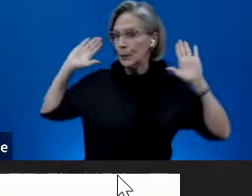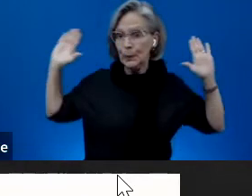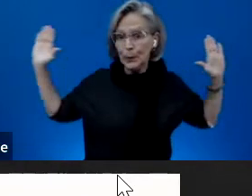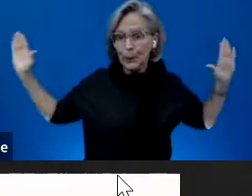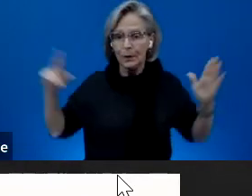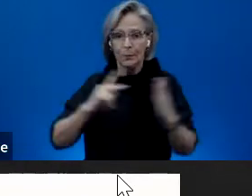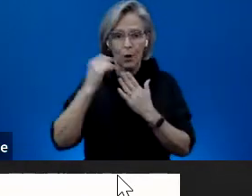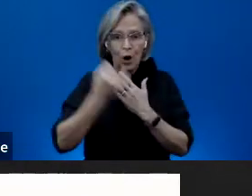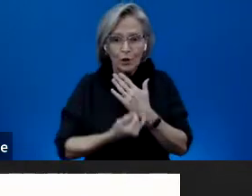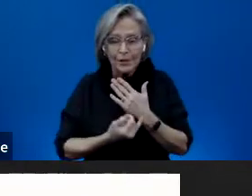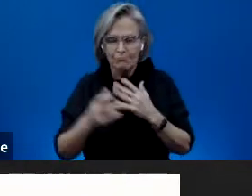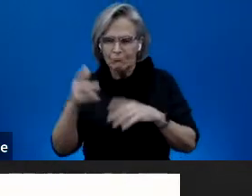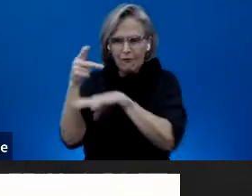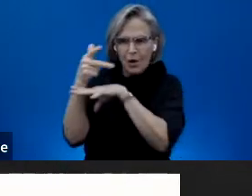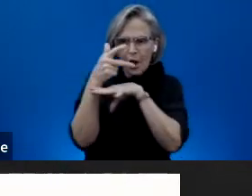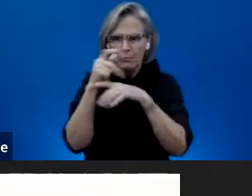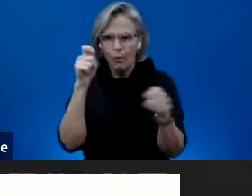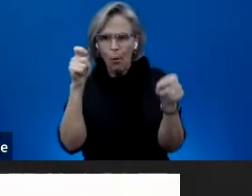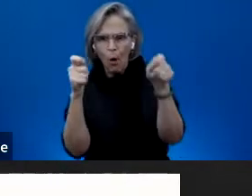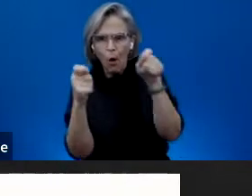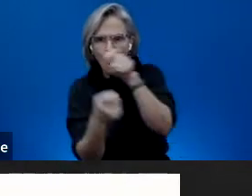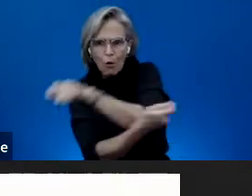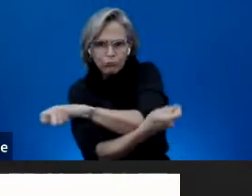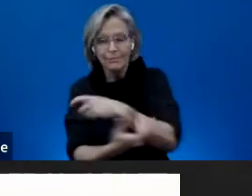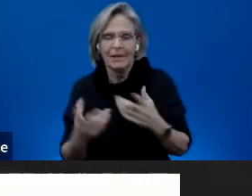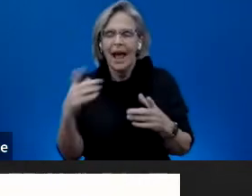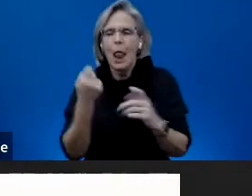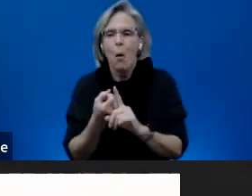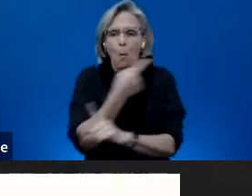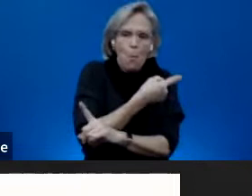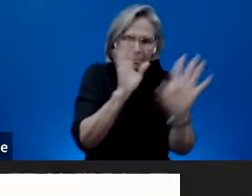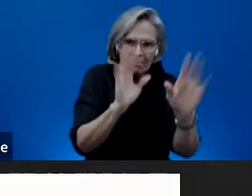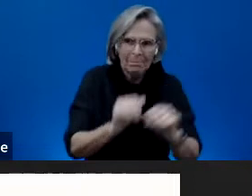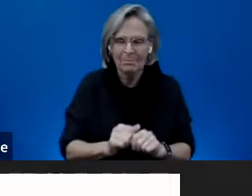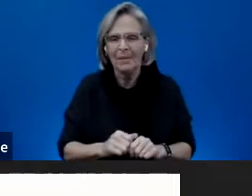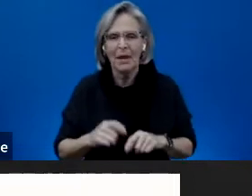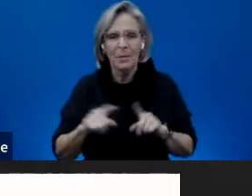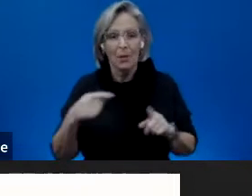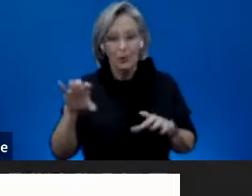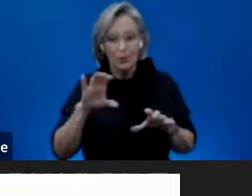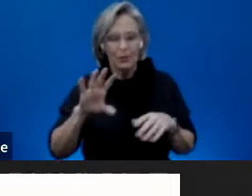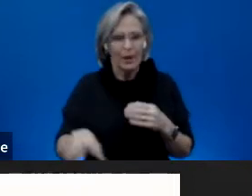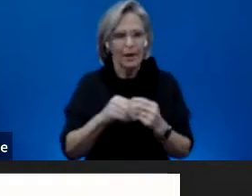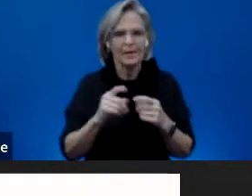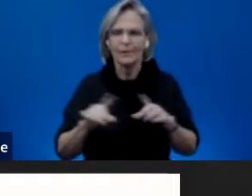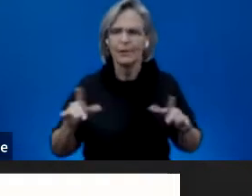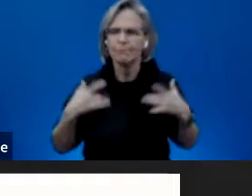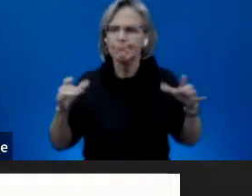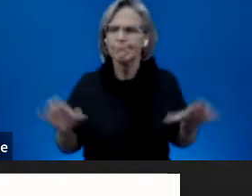So yeah, anyway, I digress. But because we're doing those additional activities now, it's not just me anymore.